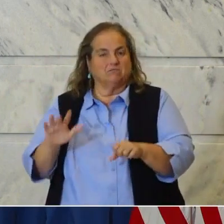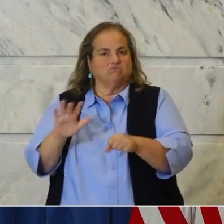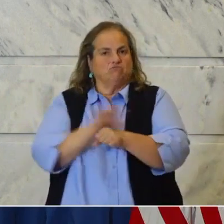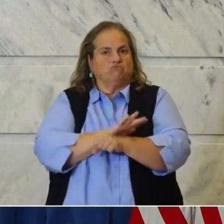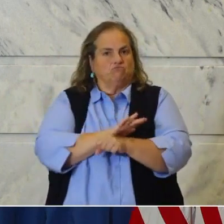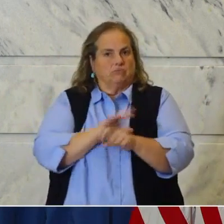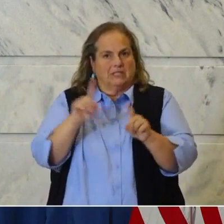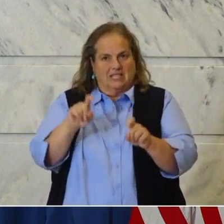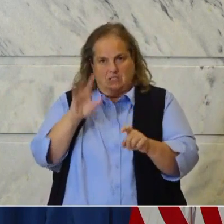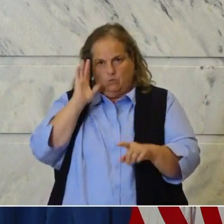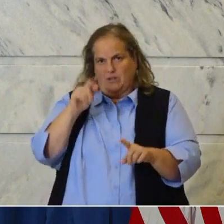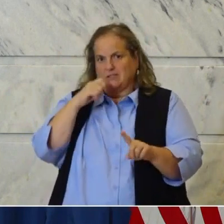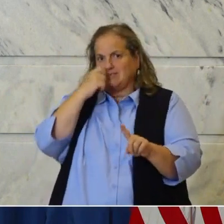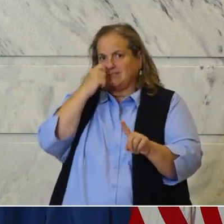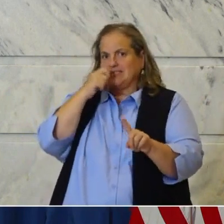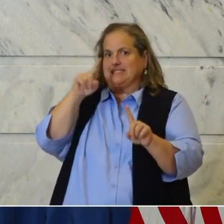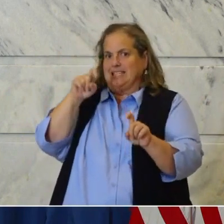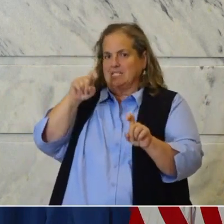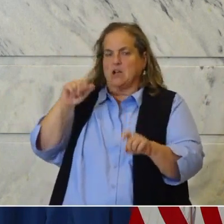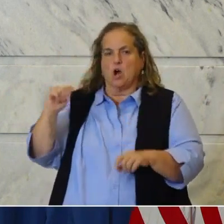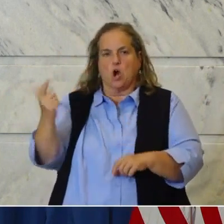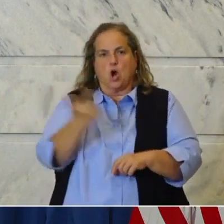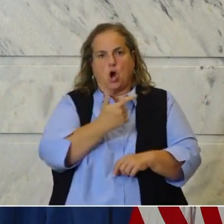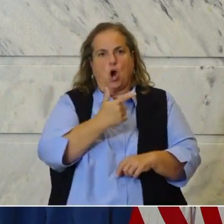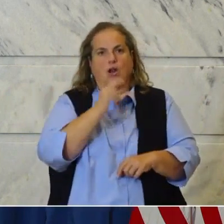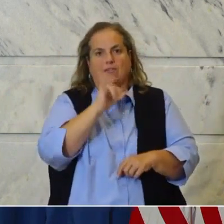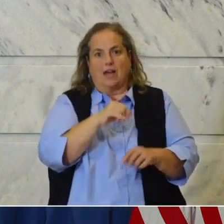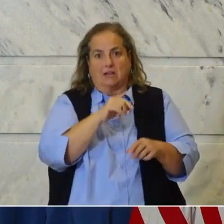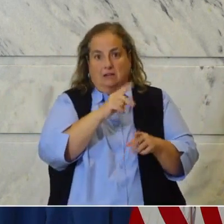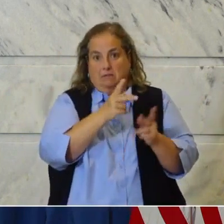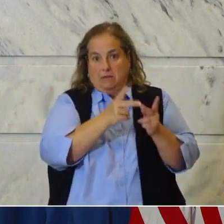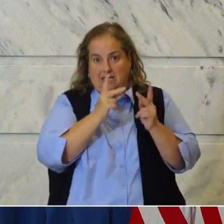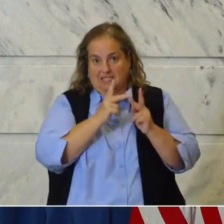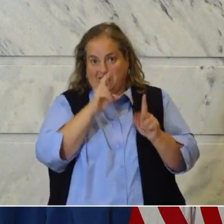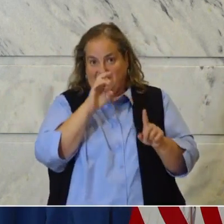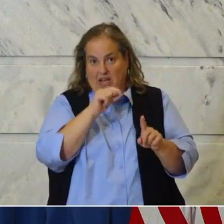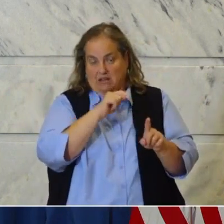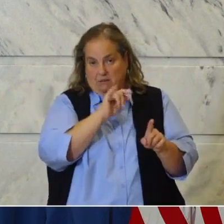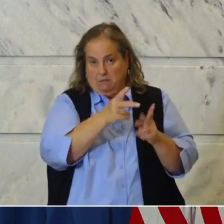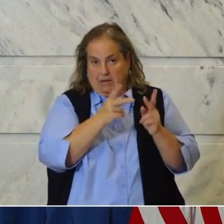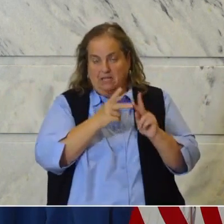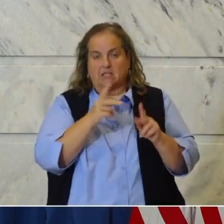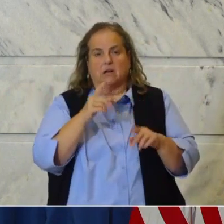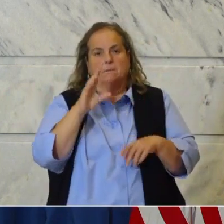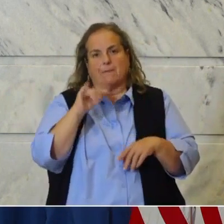be tested by the end of Wednesday. We don't want to see any long term care facility